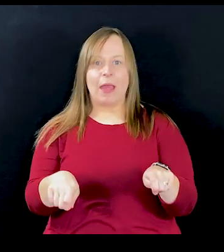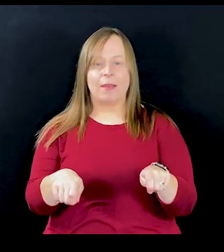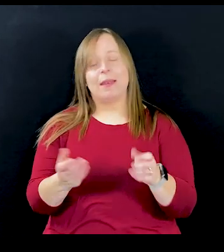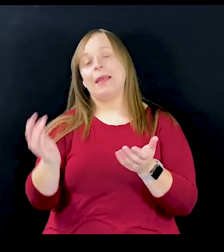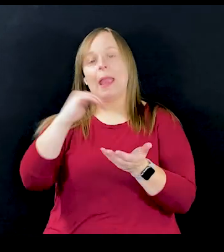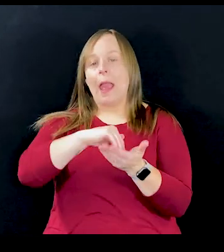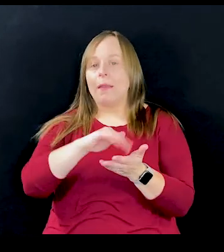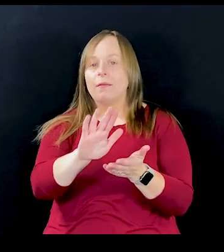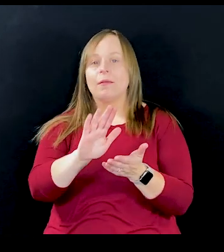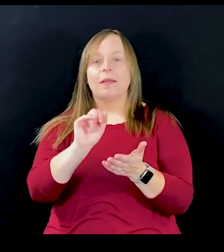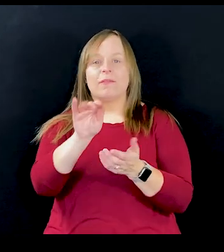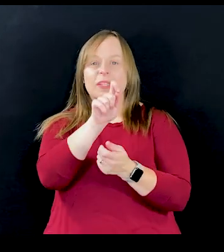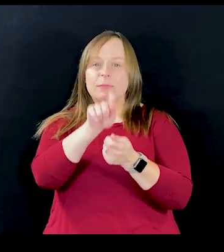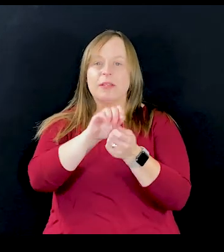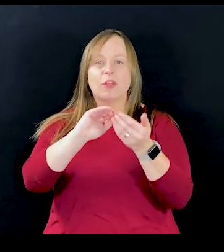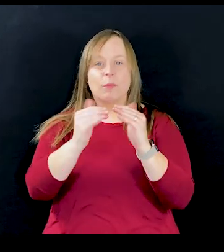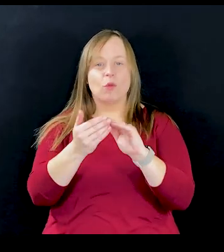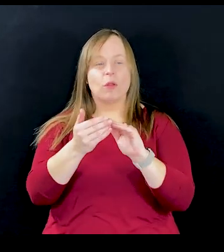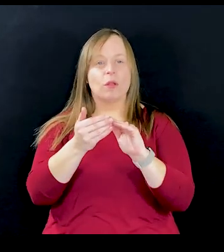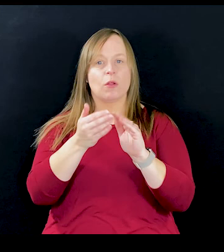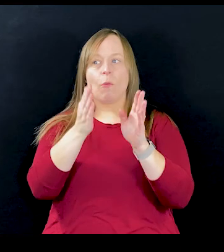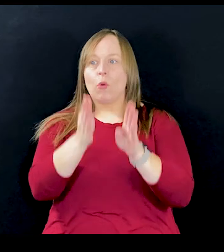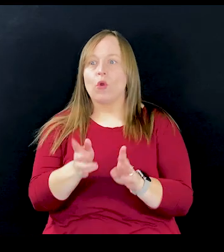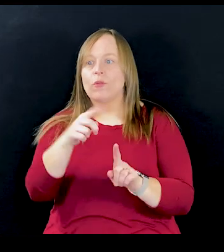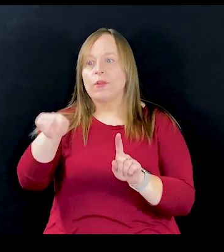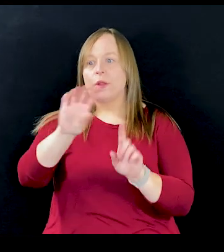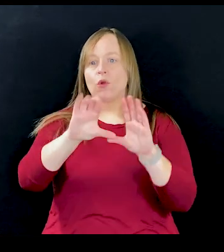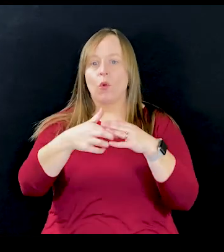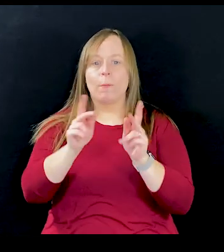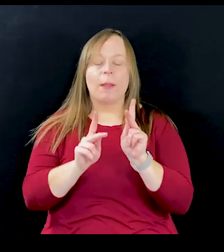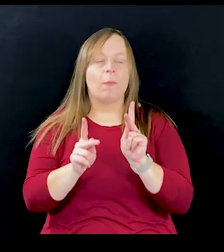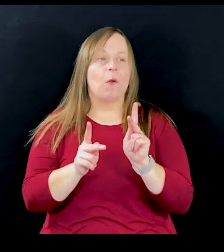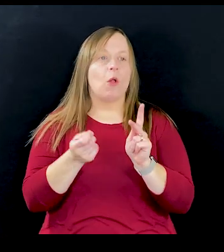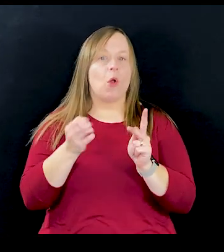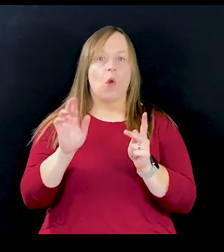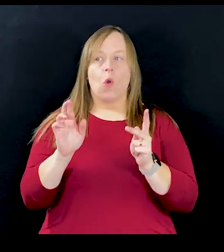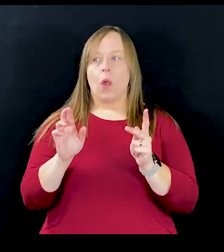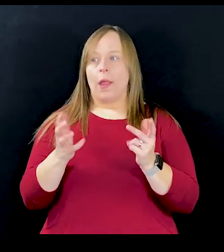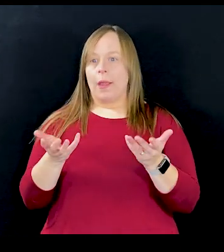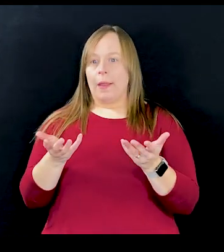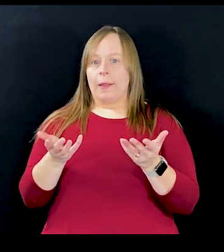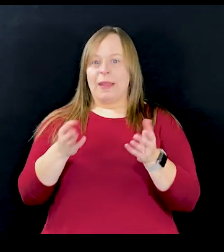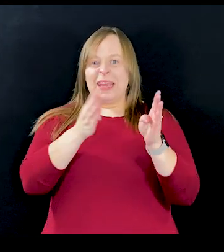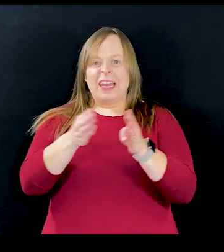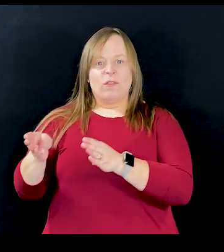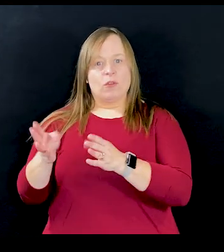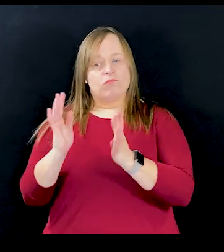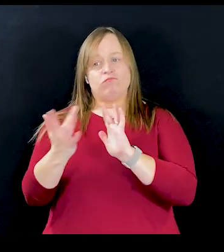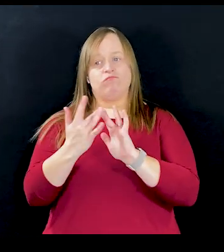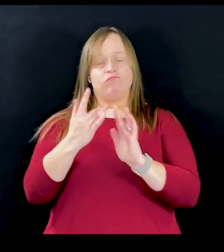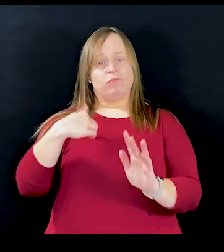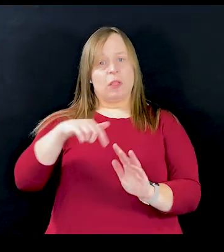And again, if a community person out there or a group of people, or just individuals want to reach out to us